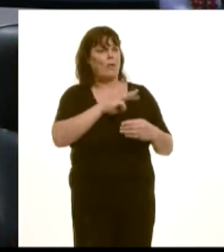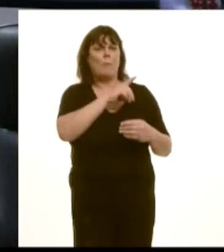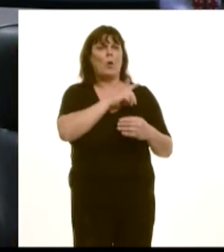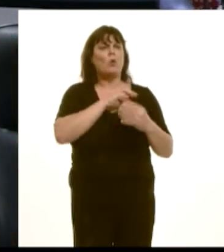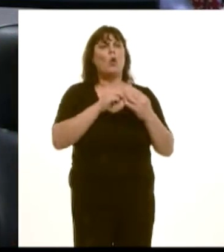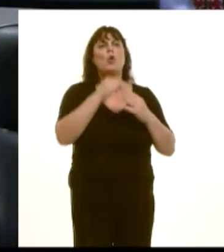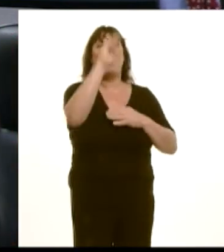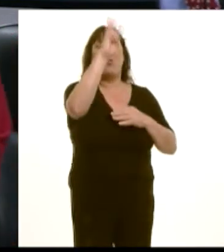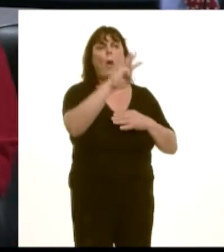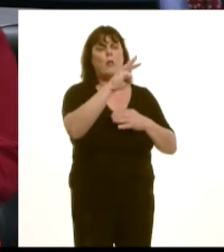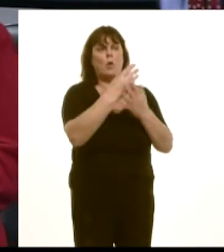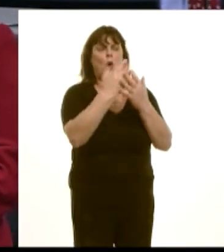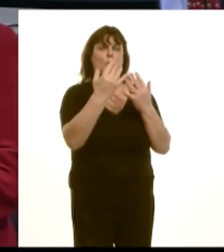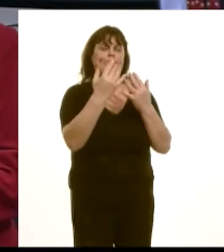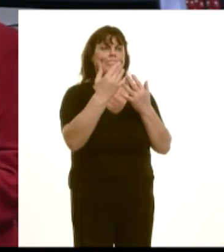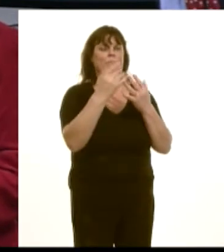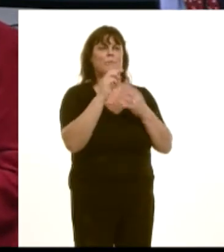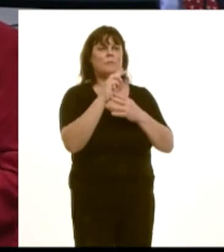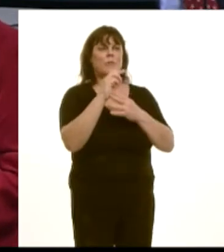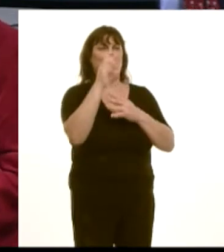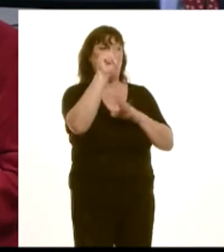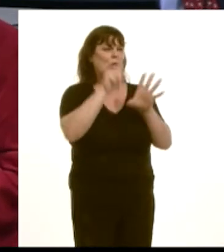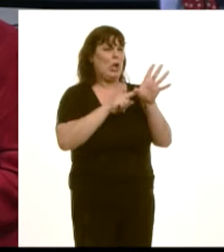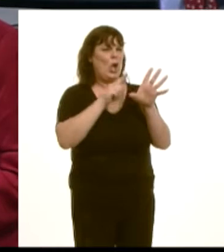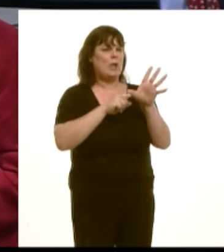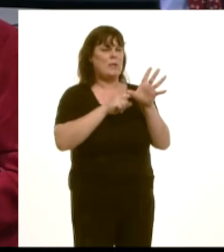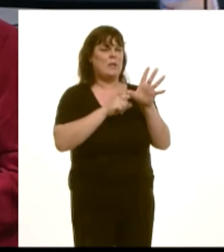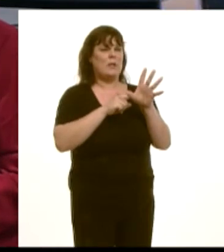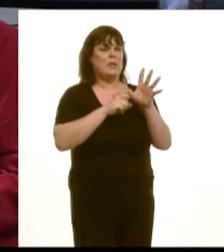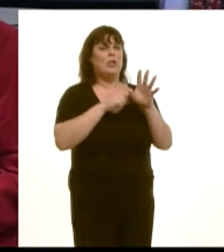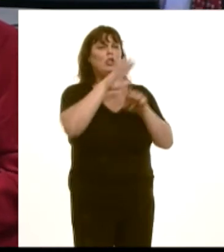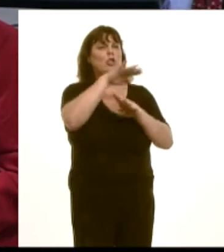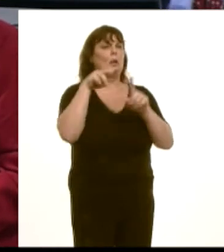centre of child abuse allegations for 20 years or more via Waterhouse and now operation Pallial;